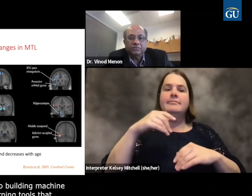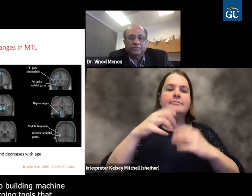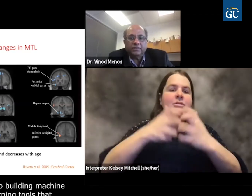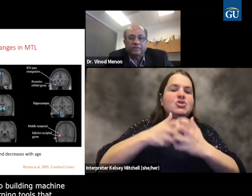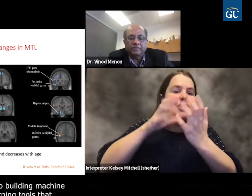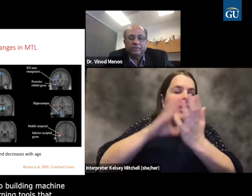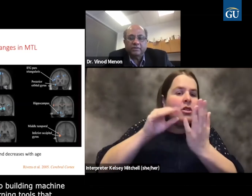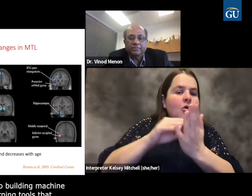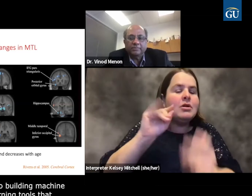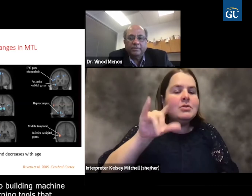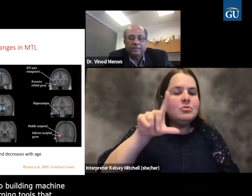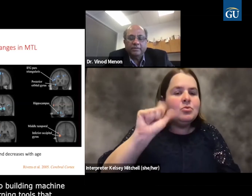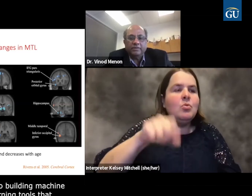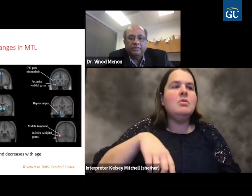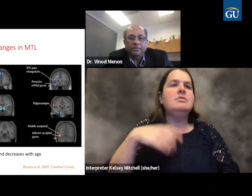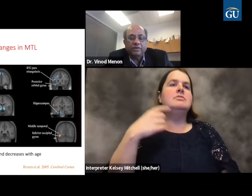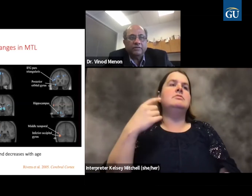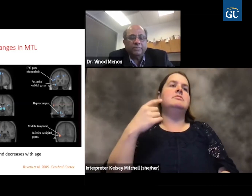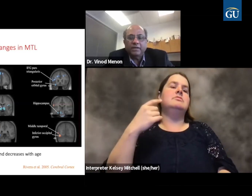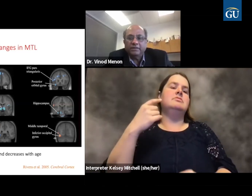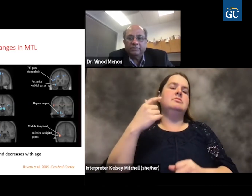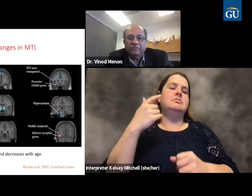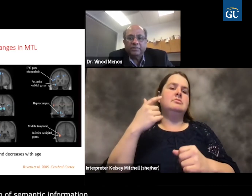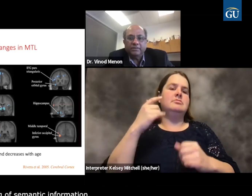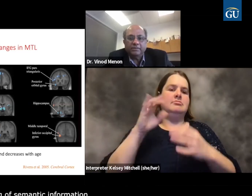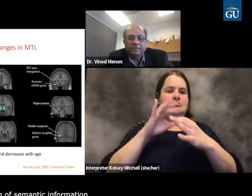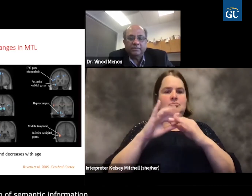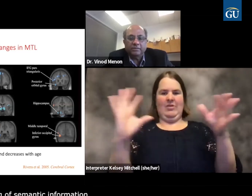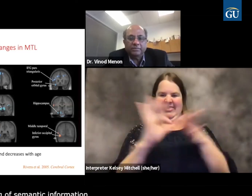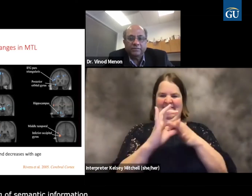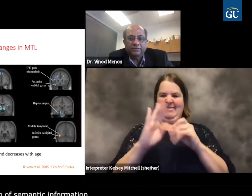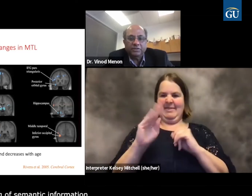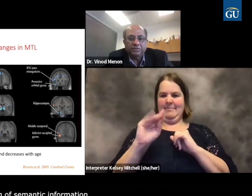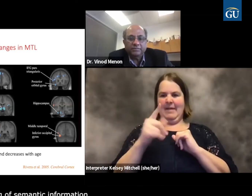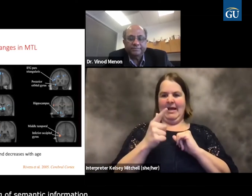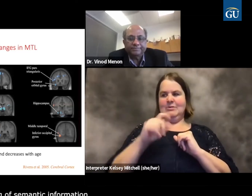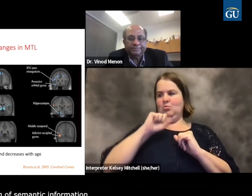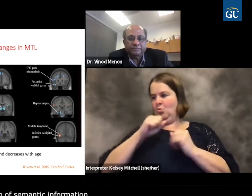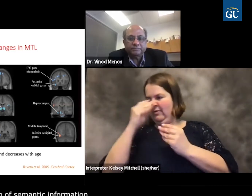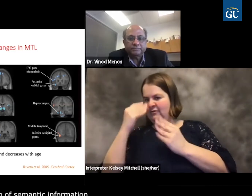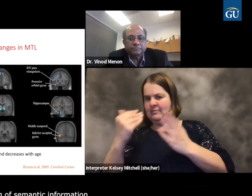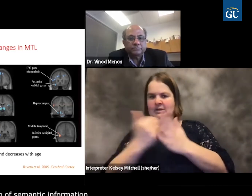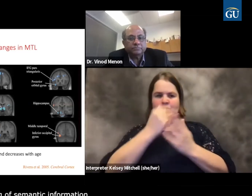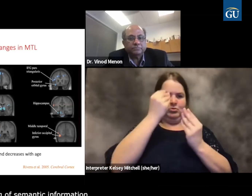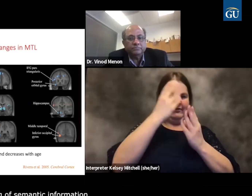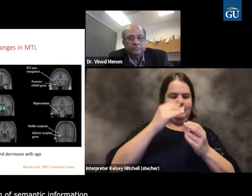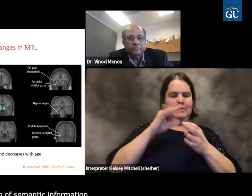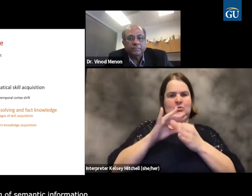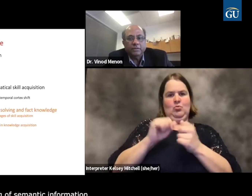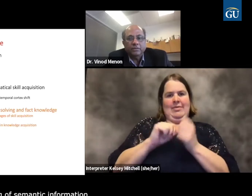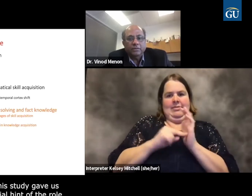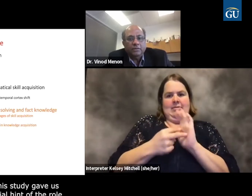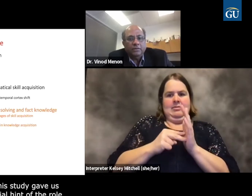machine learning tools that that involve binding of semantic information